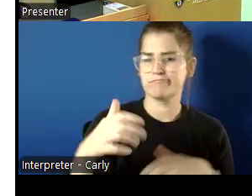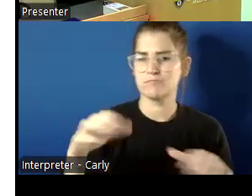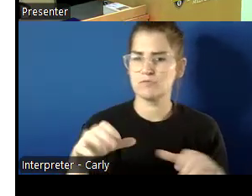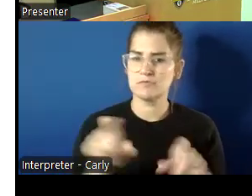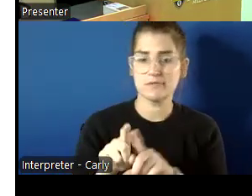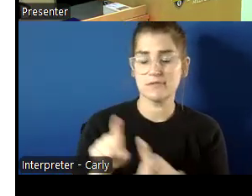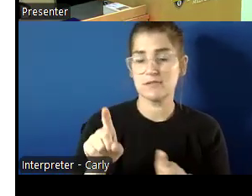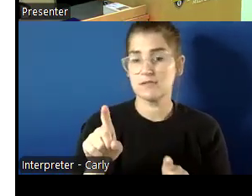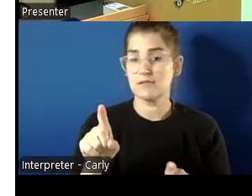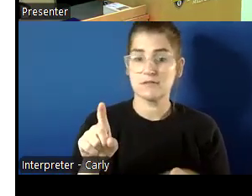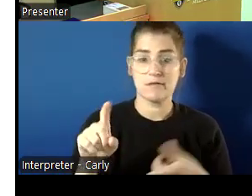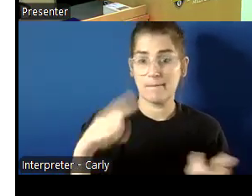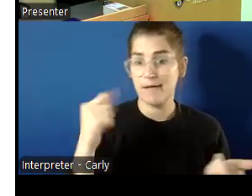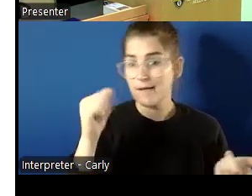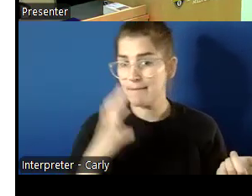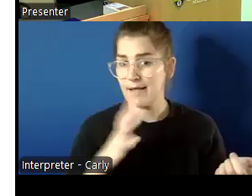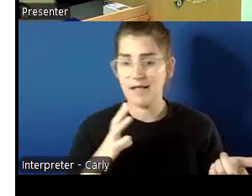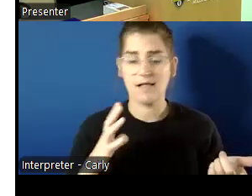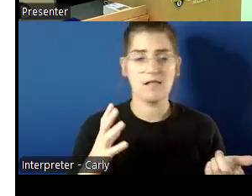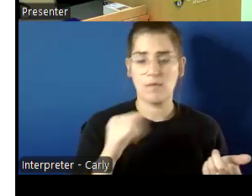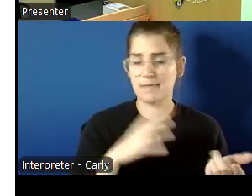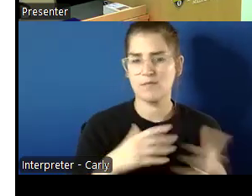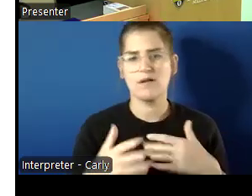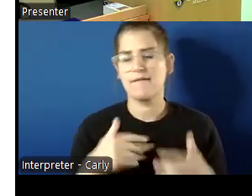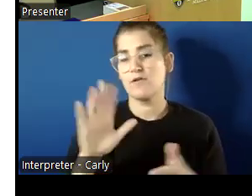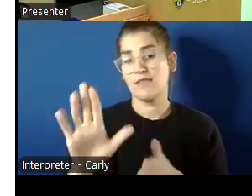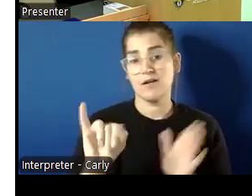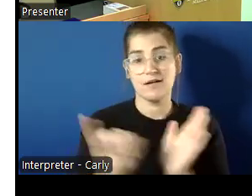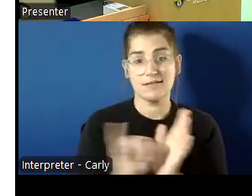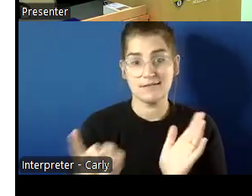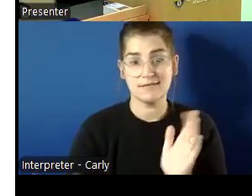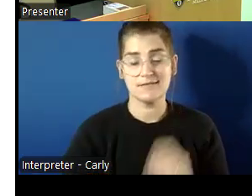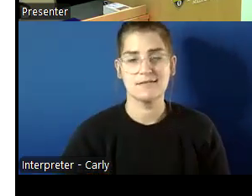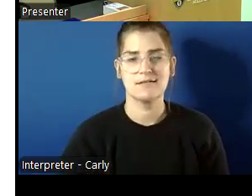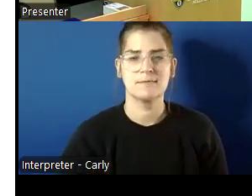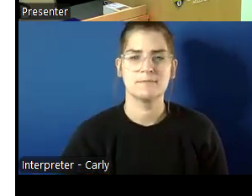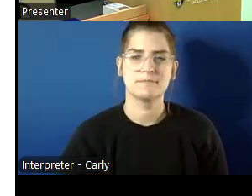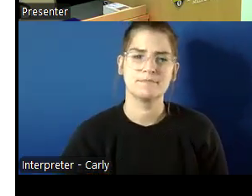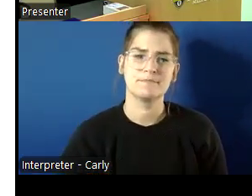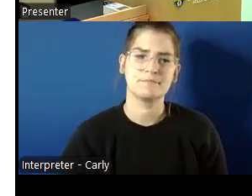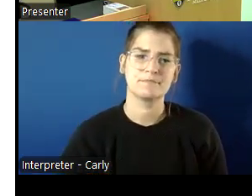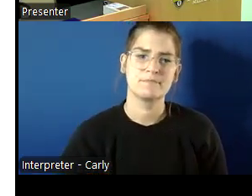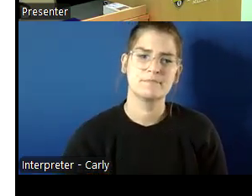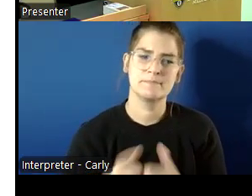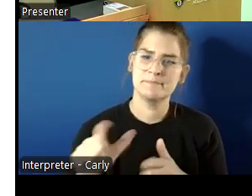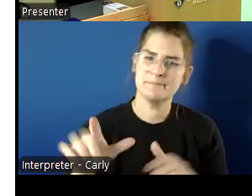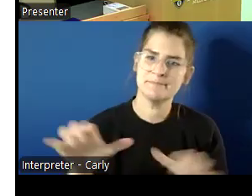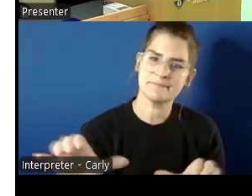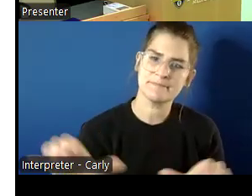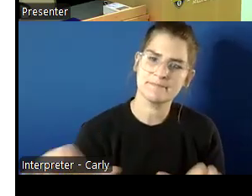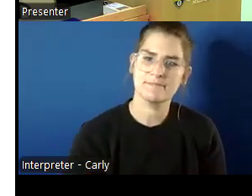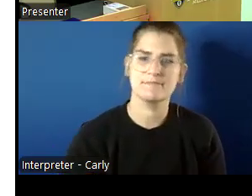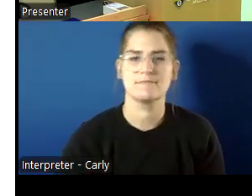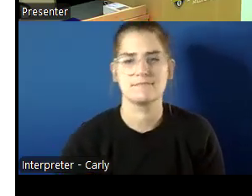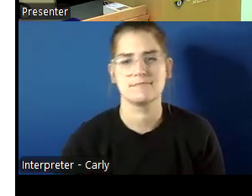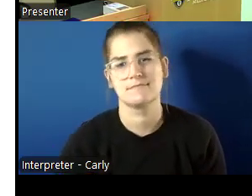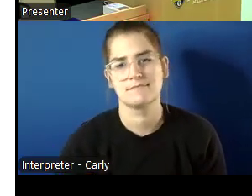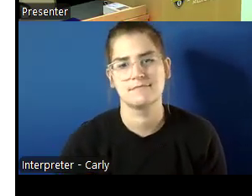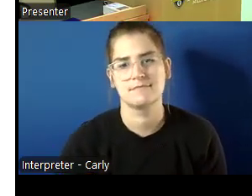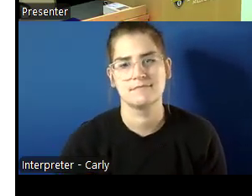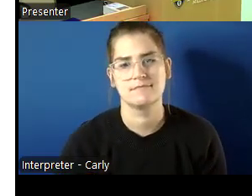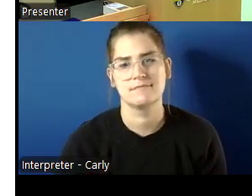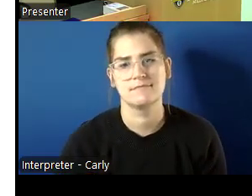AfroCaribbean male or woman, what however they want to however they identify. How are you doing